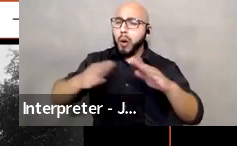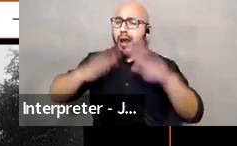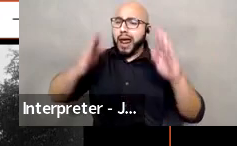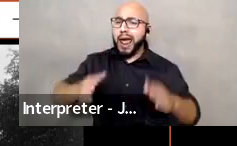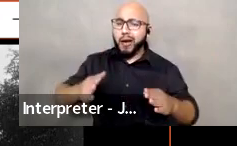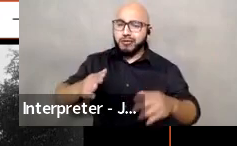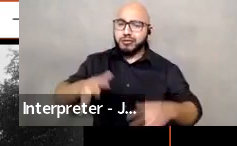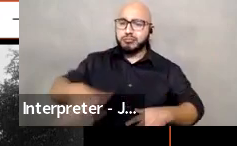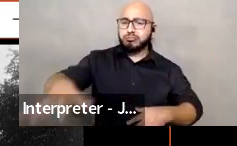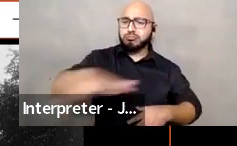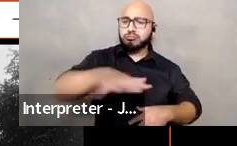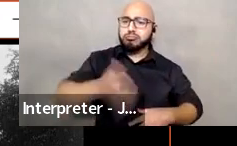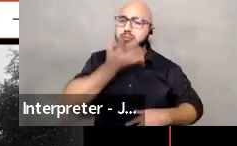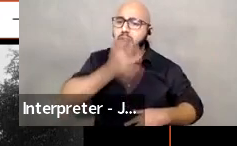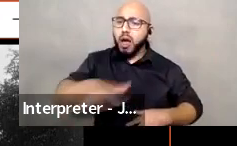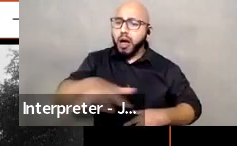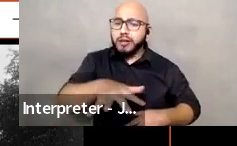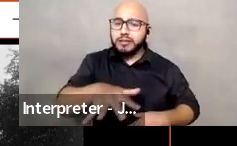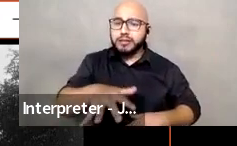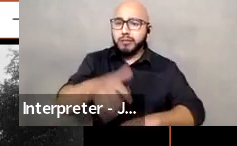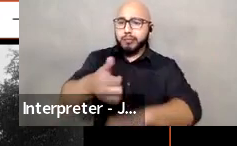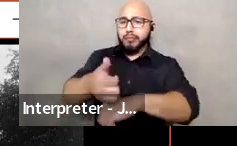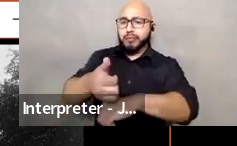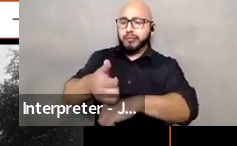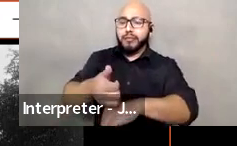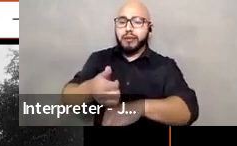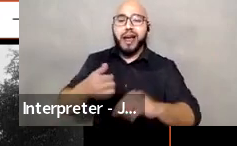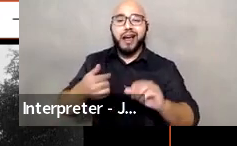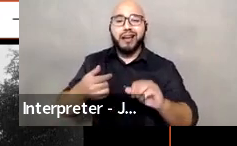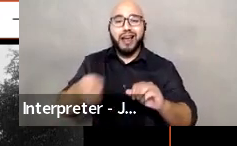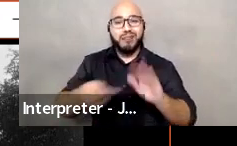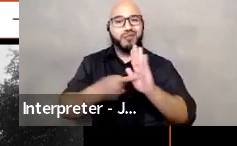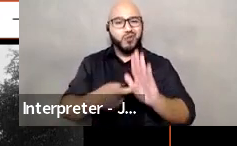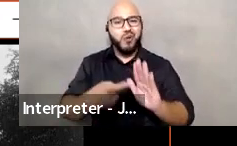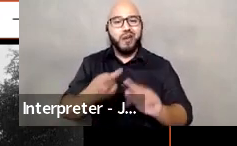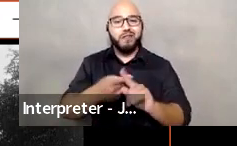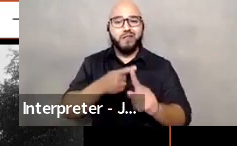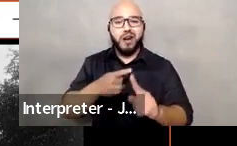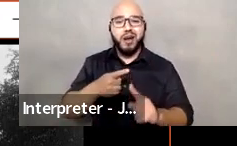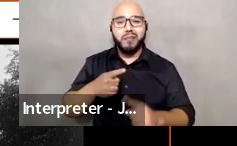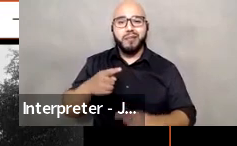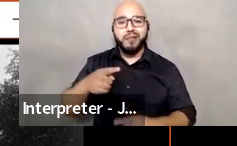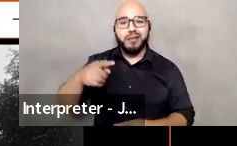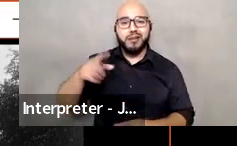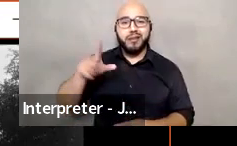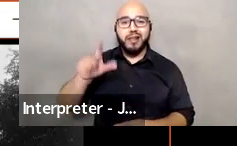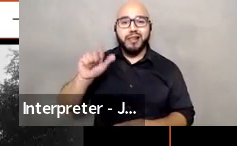Florida, because this is. Where my wife is from and. We've.